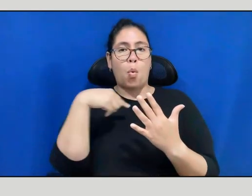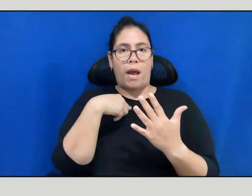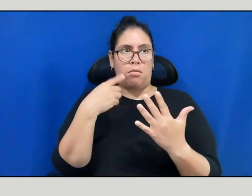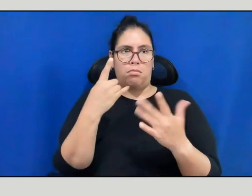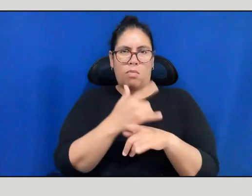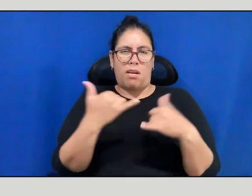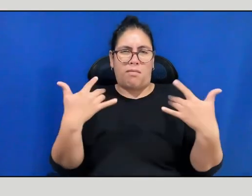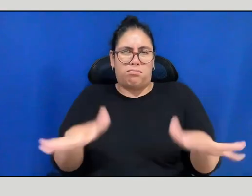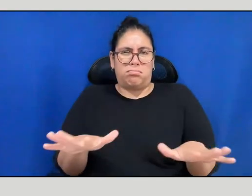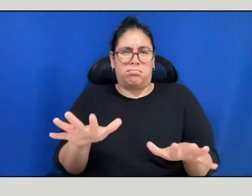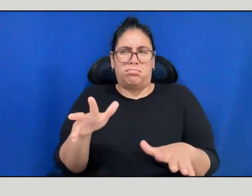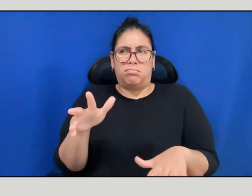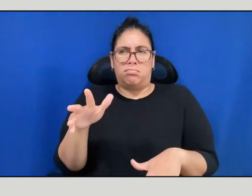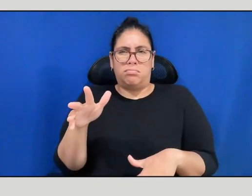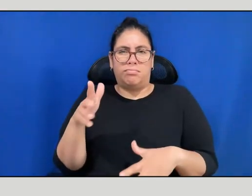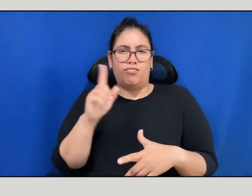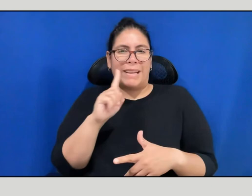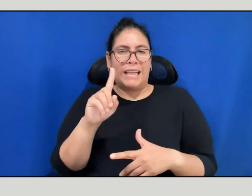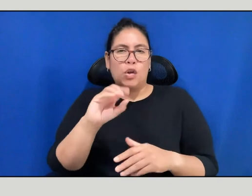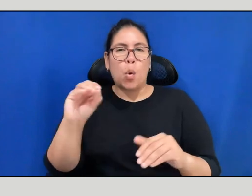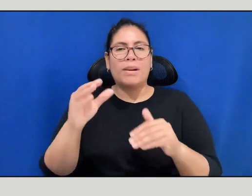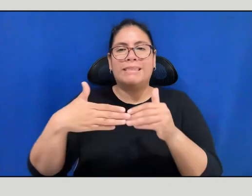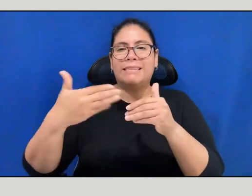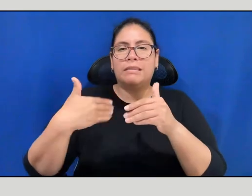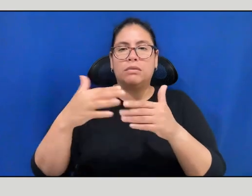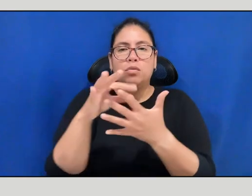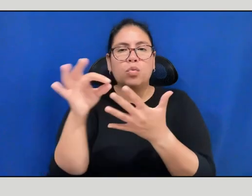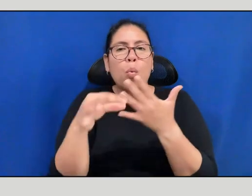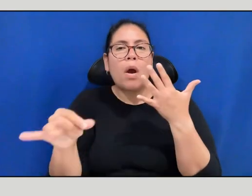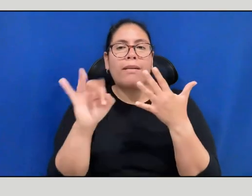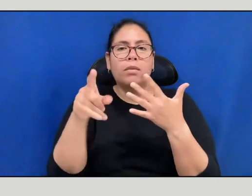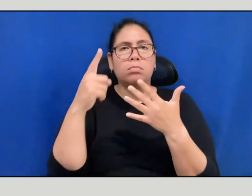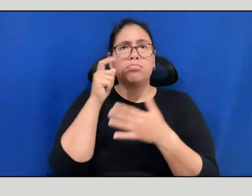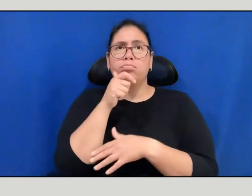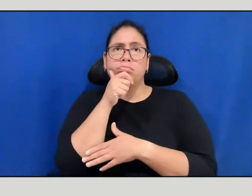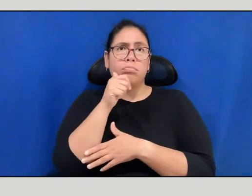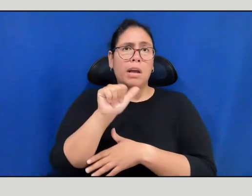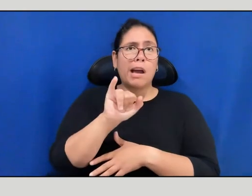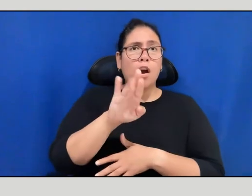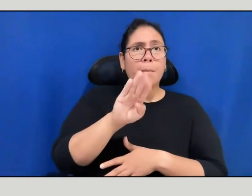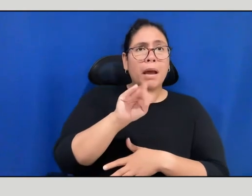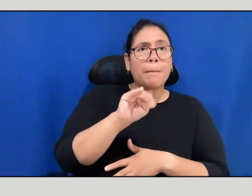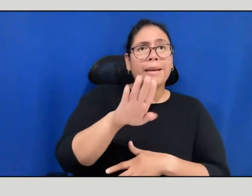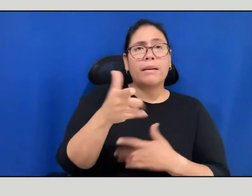There's kind of no pure clean choices if you are going to Puerto Rico. I always just say tip well.